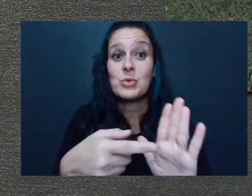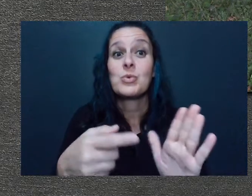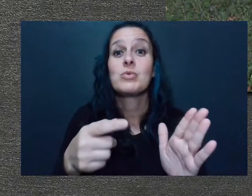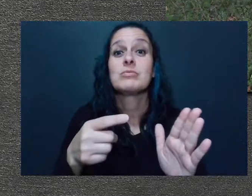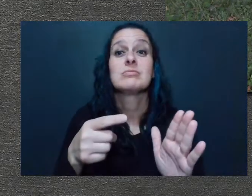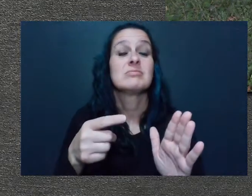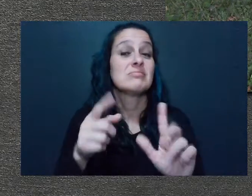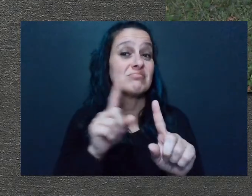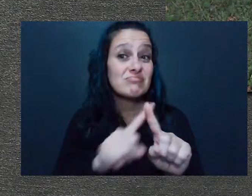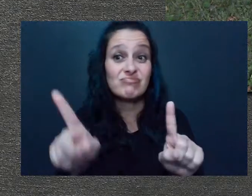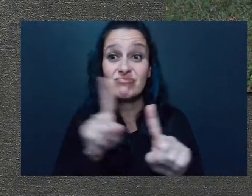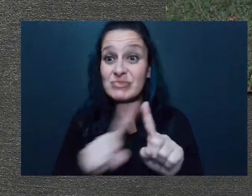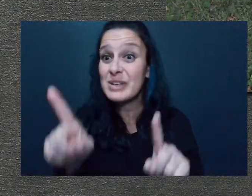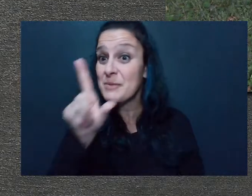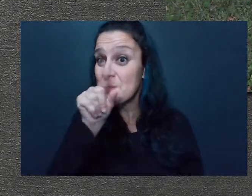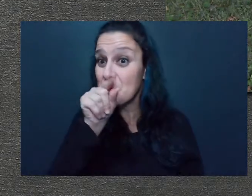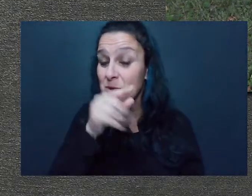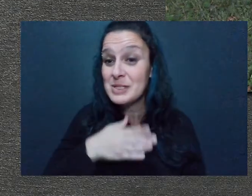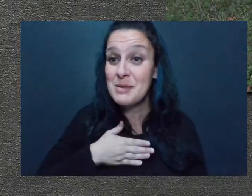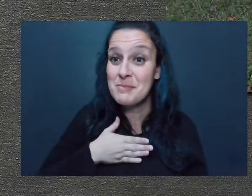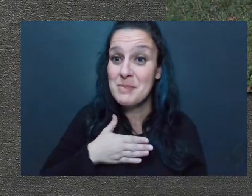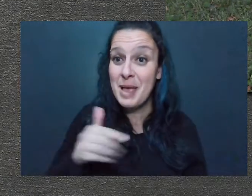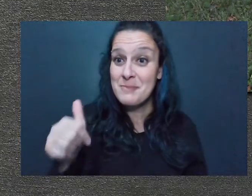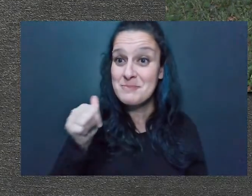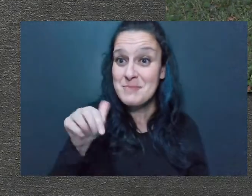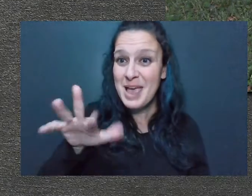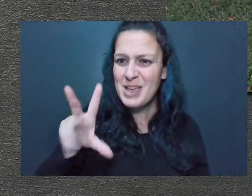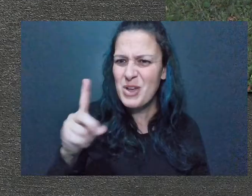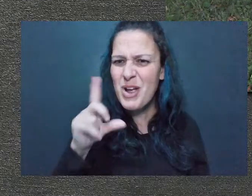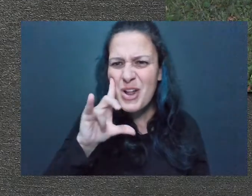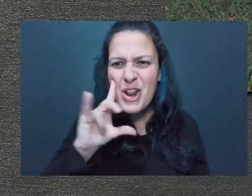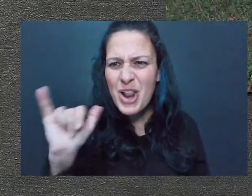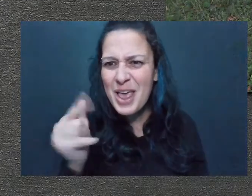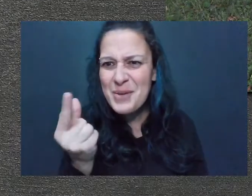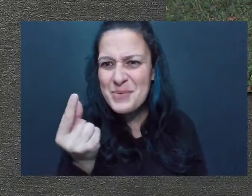what all the birds in my backyard look like